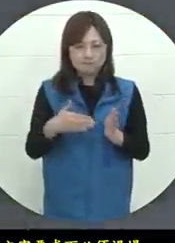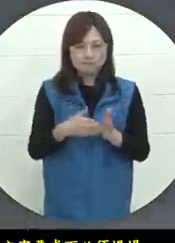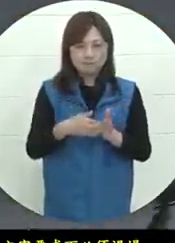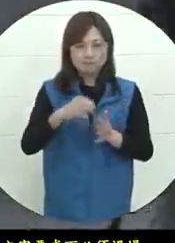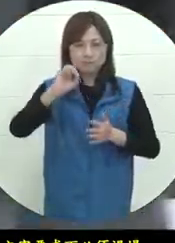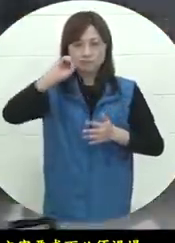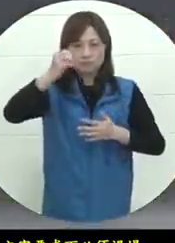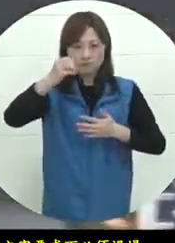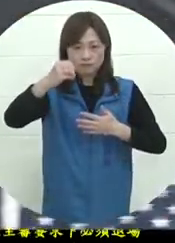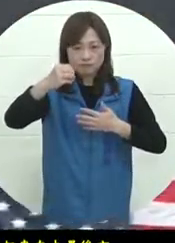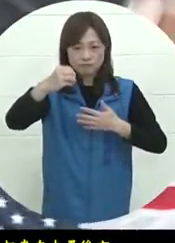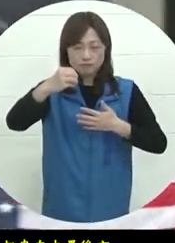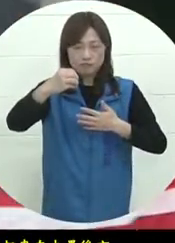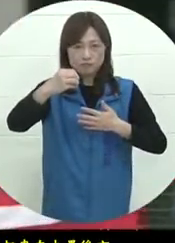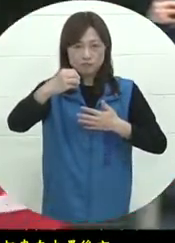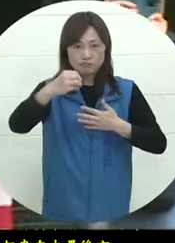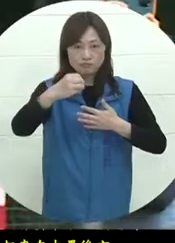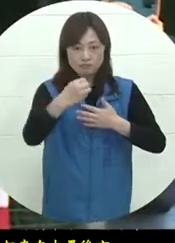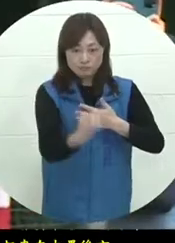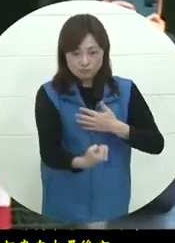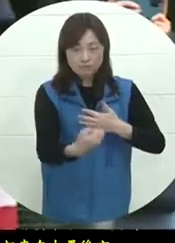, but it should have hit the field. Protecting the net